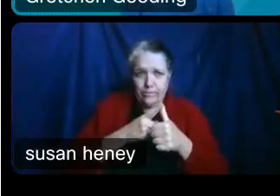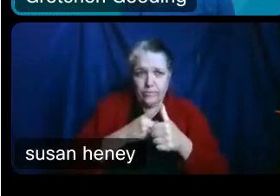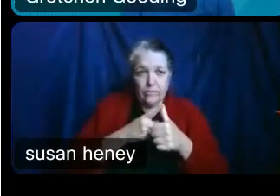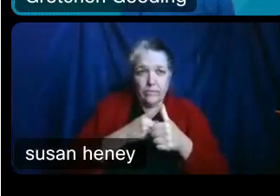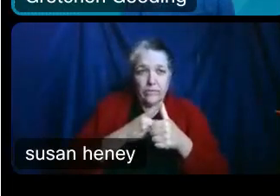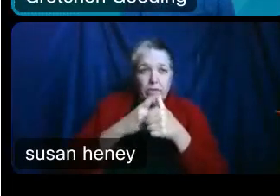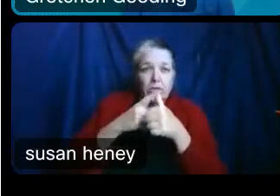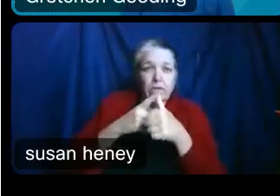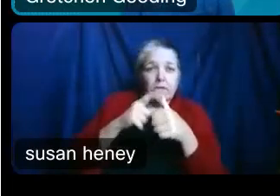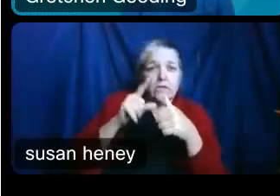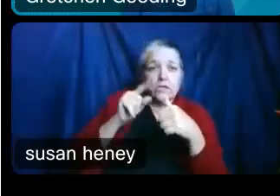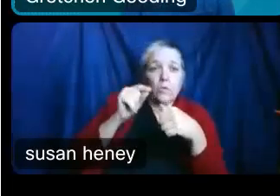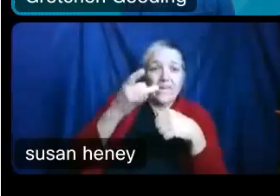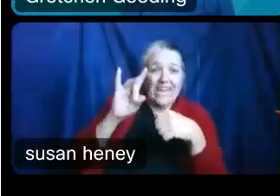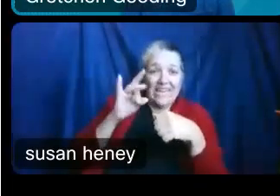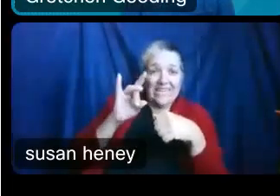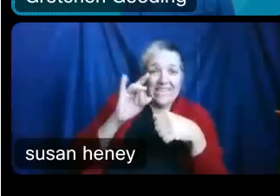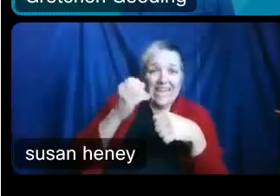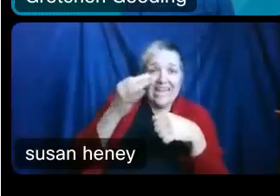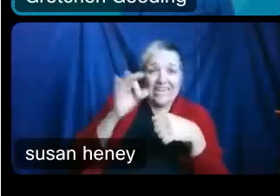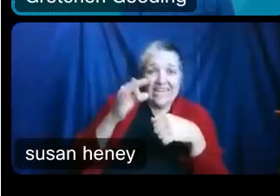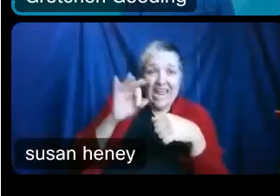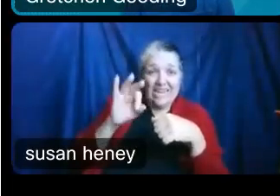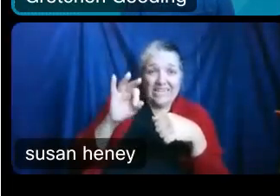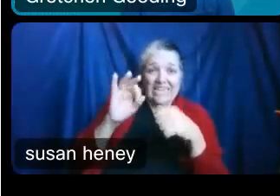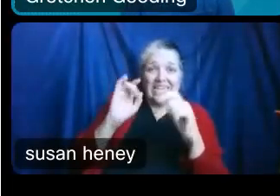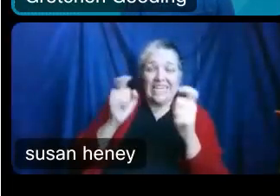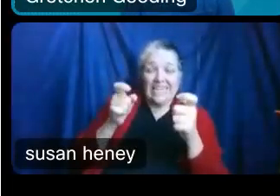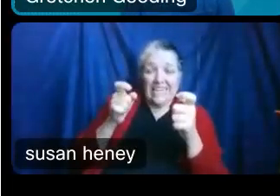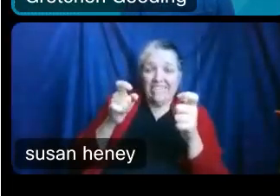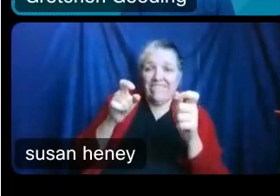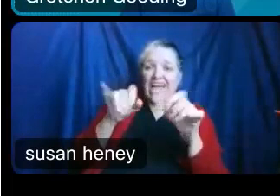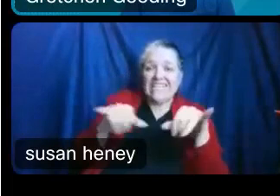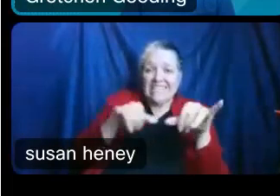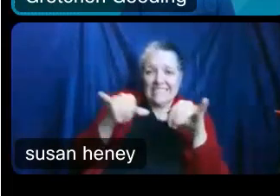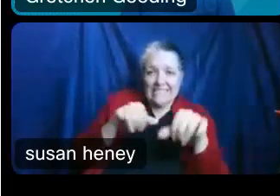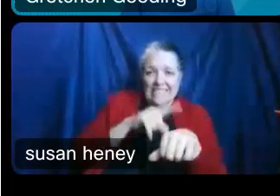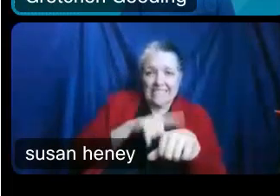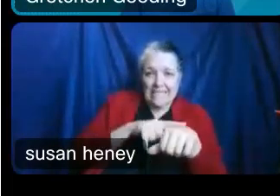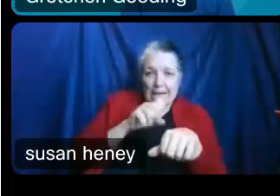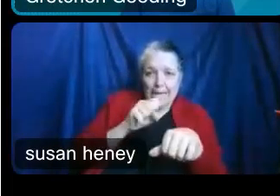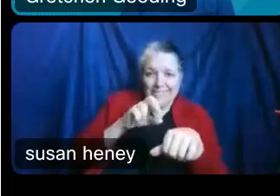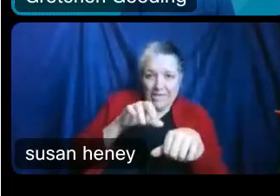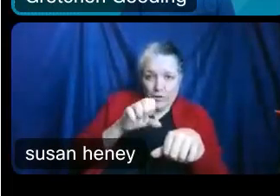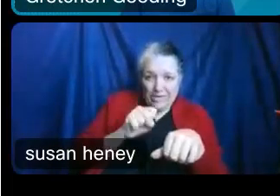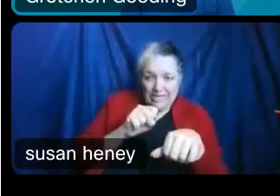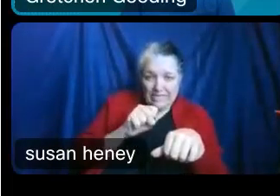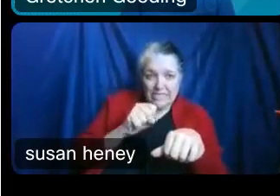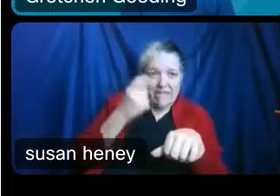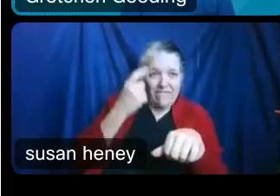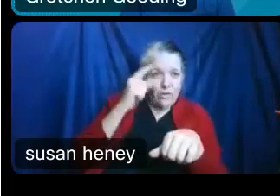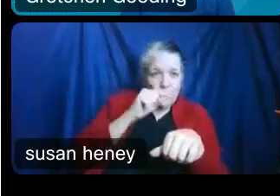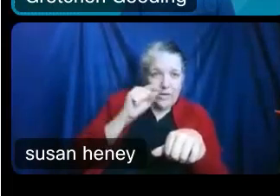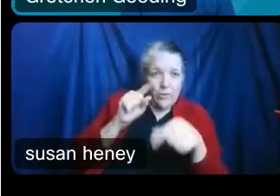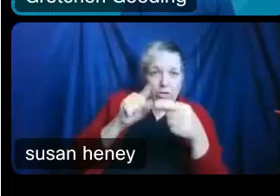and 2019 estimates form a consistent time series with the 2020 to 2022 estimates. And